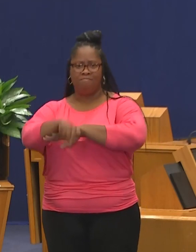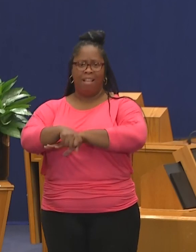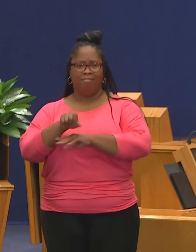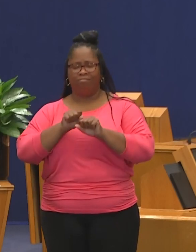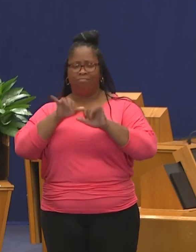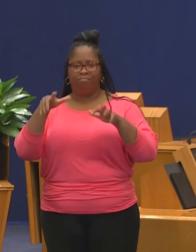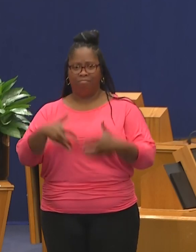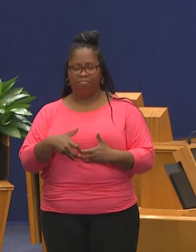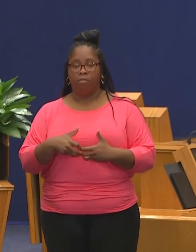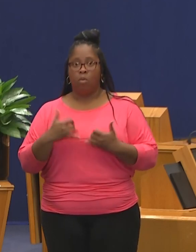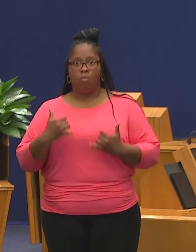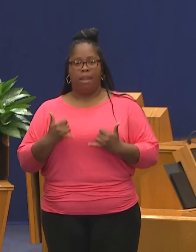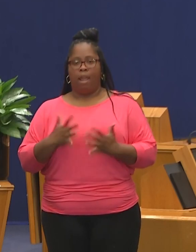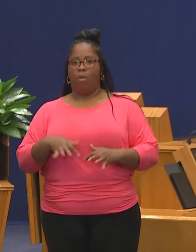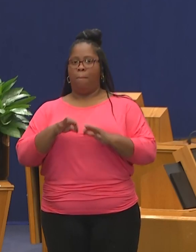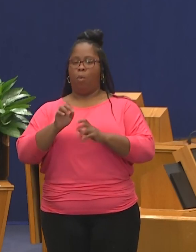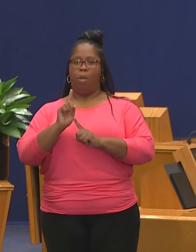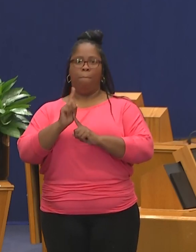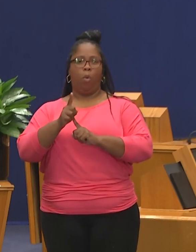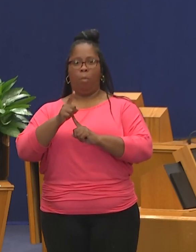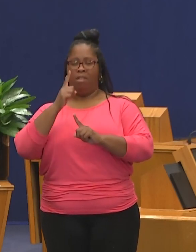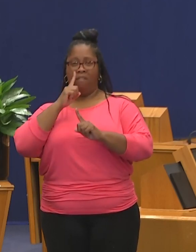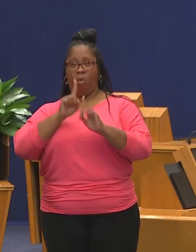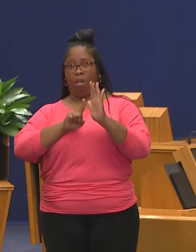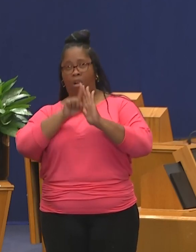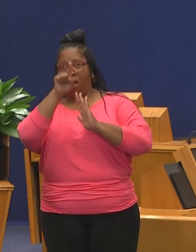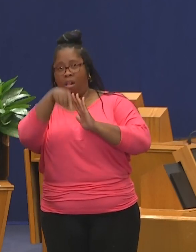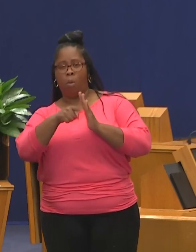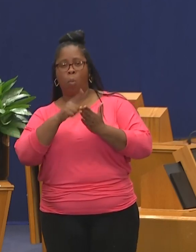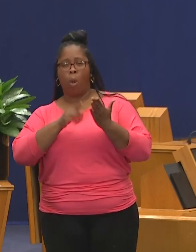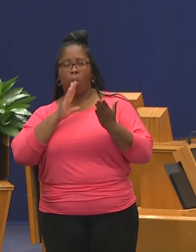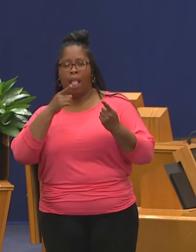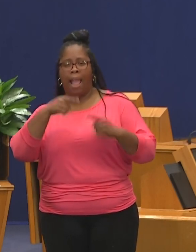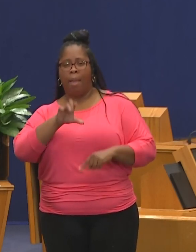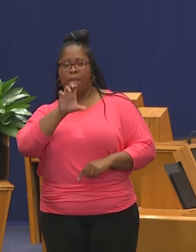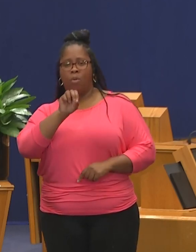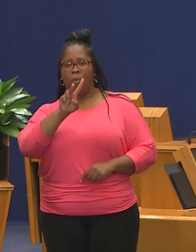BEAR TO COMBAT THIS PANDEMIC. WE ARE AT A CRITICAL MOMENT IN